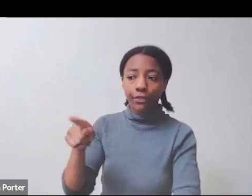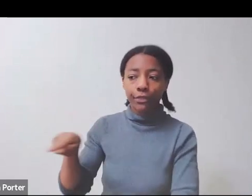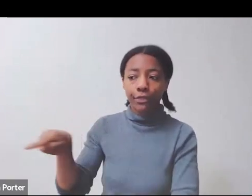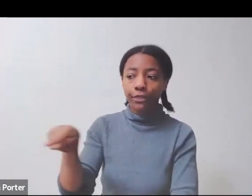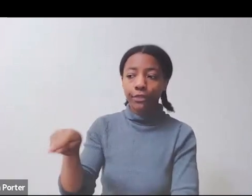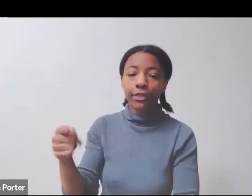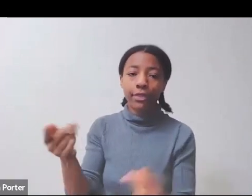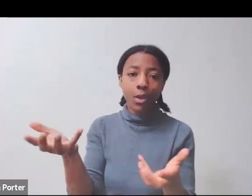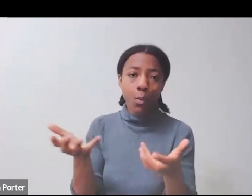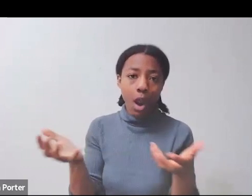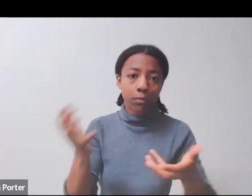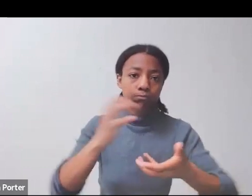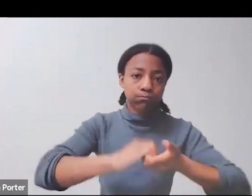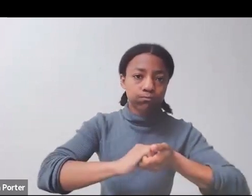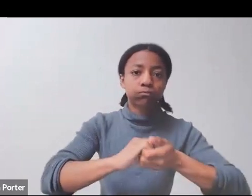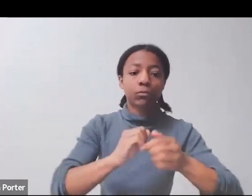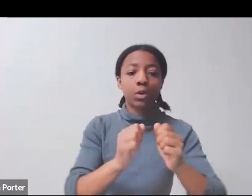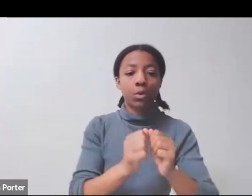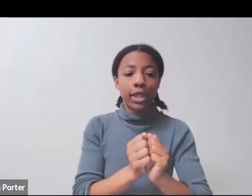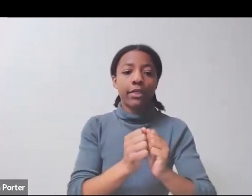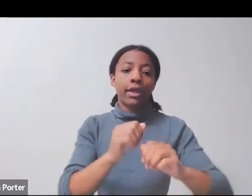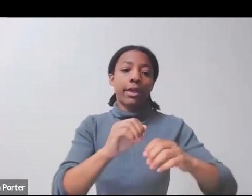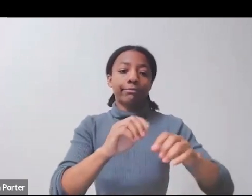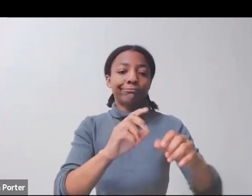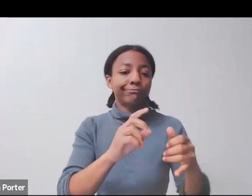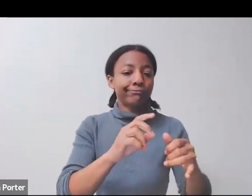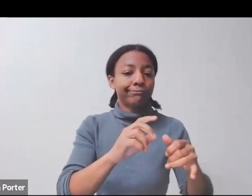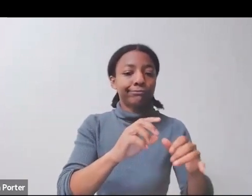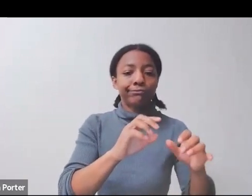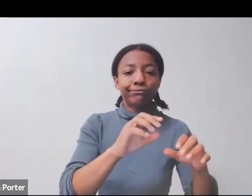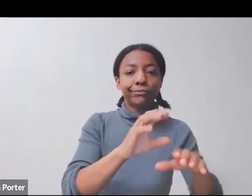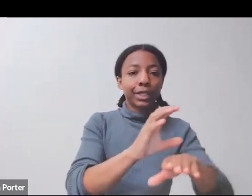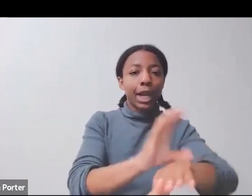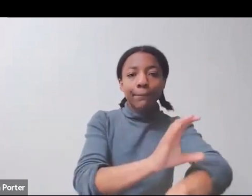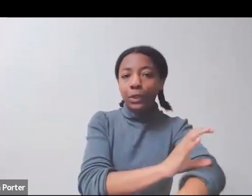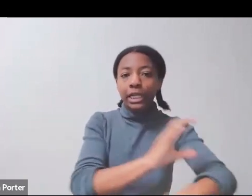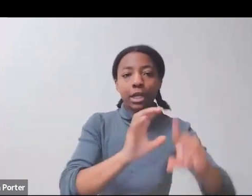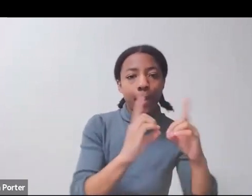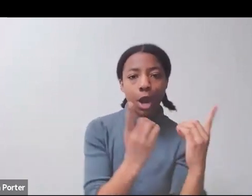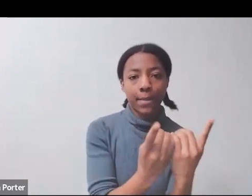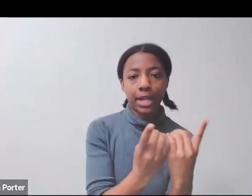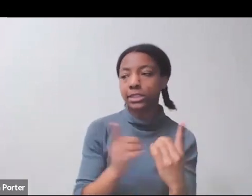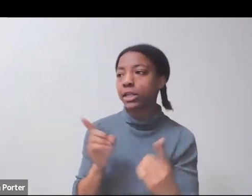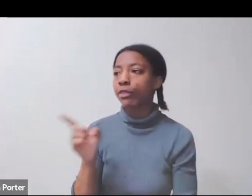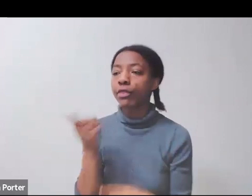to hire more engineers who could build accessible technology. They were finding that they couldn't find folks who could do that.